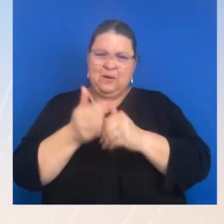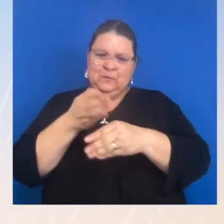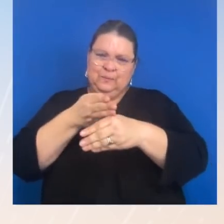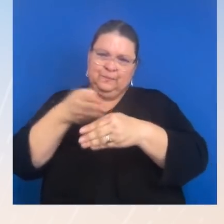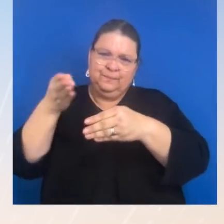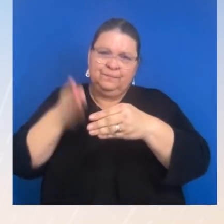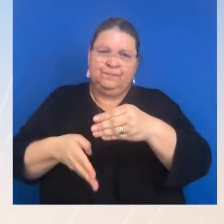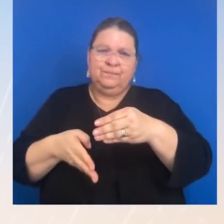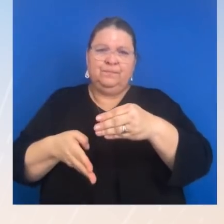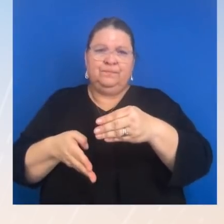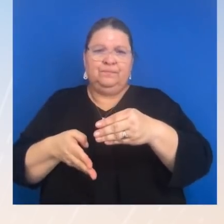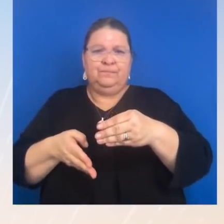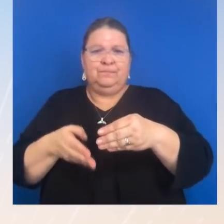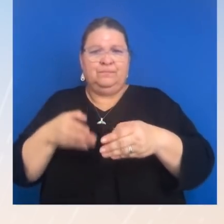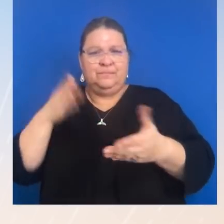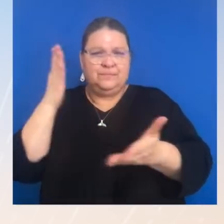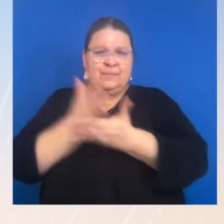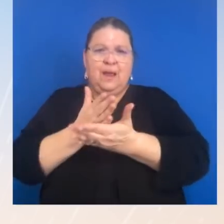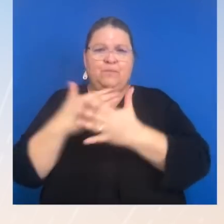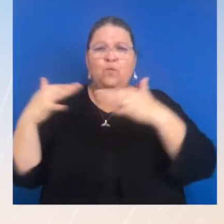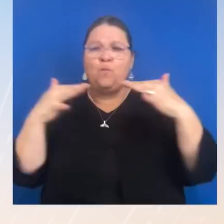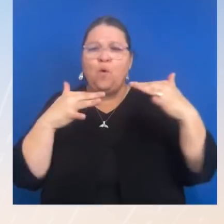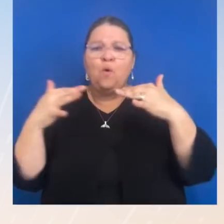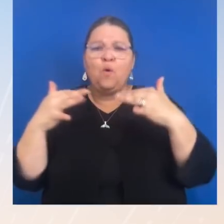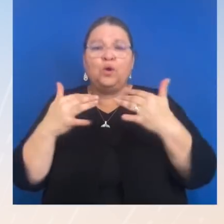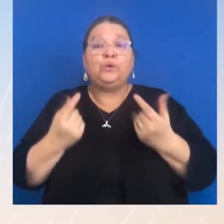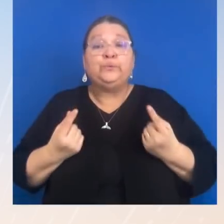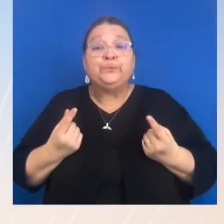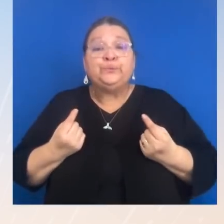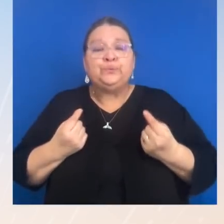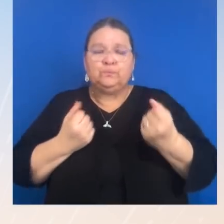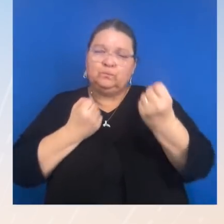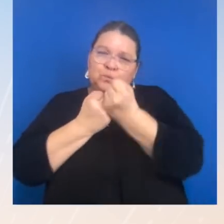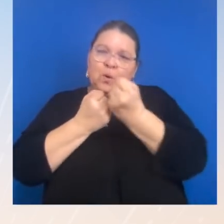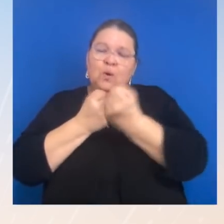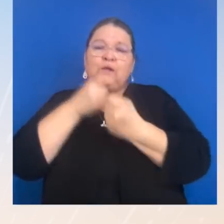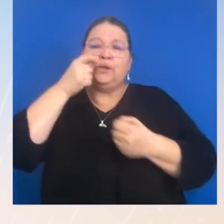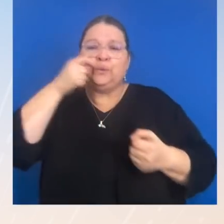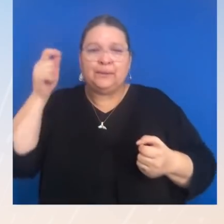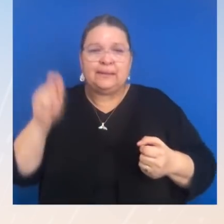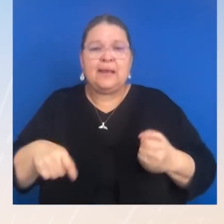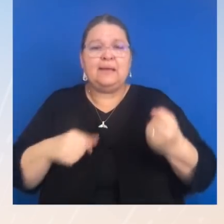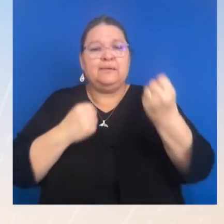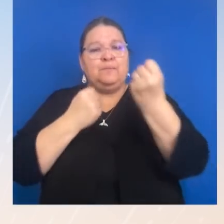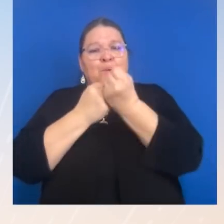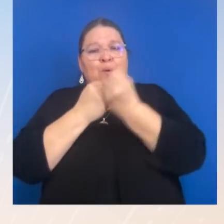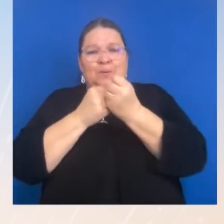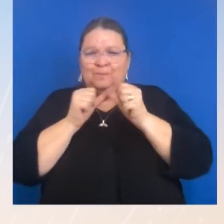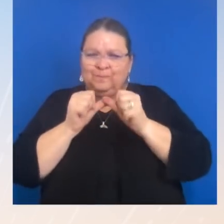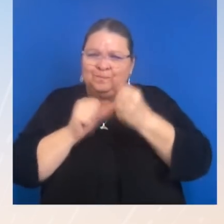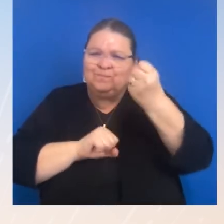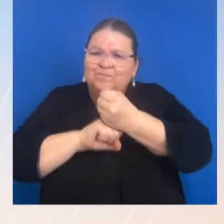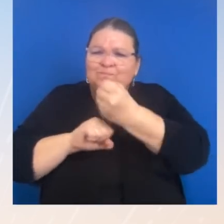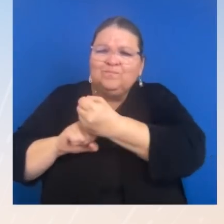to support diplomatic conversations, and to continue to provide a range of assistance in that -- in that light.